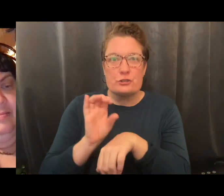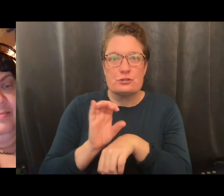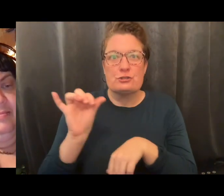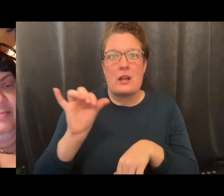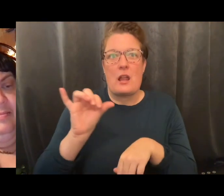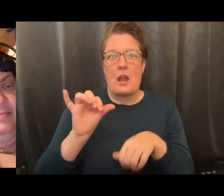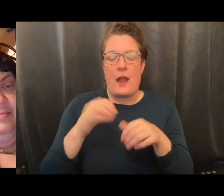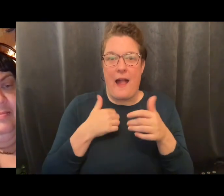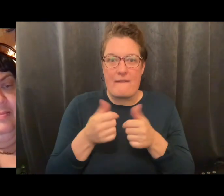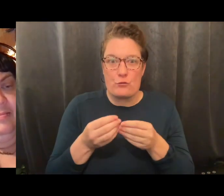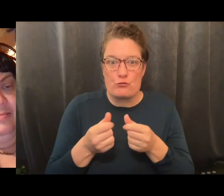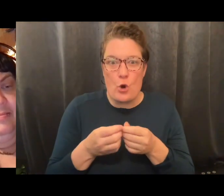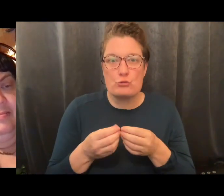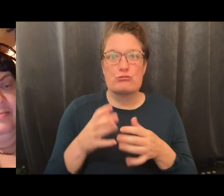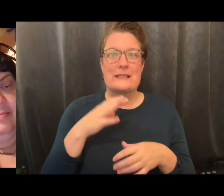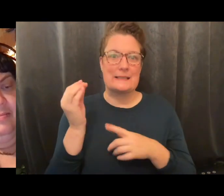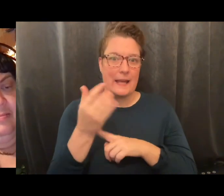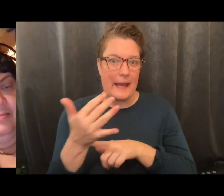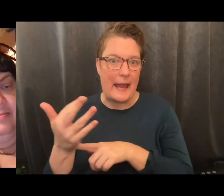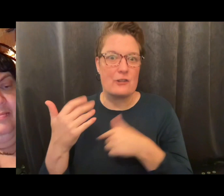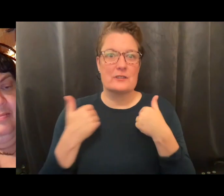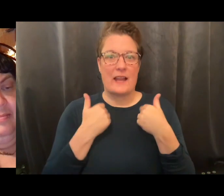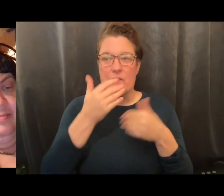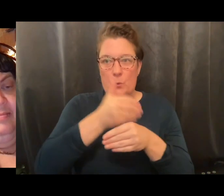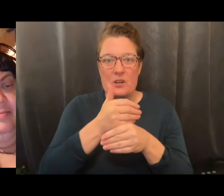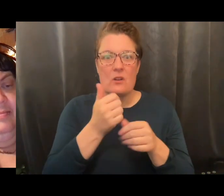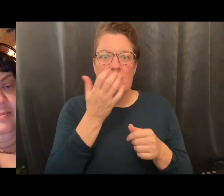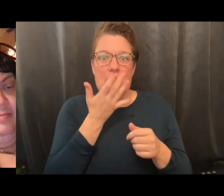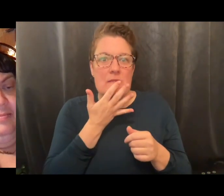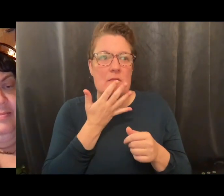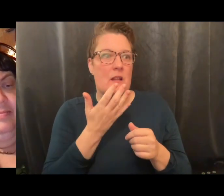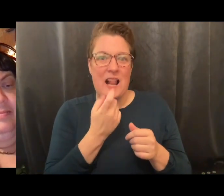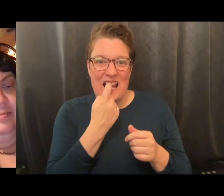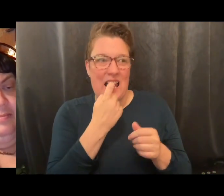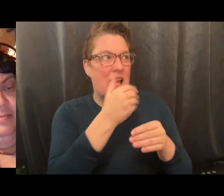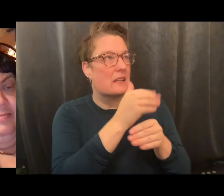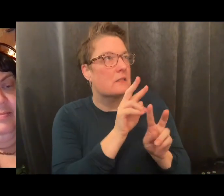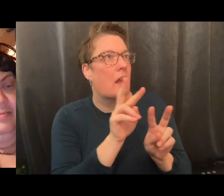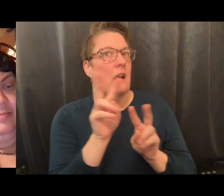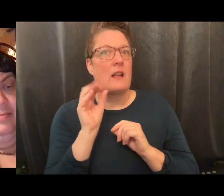and stained glass windows and special gestures and, you know, genuflecting